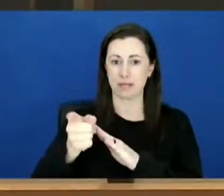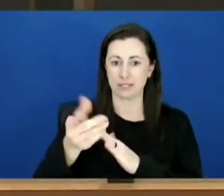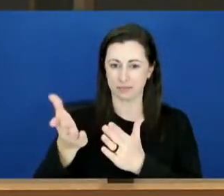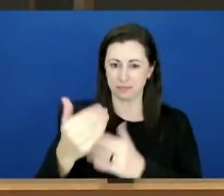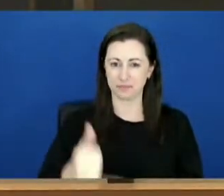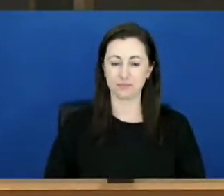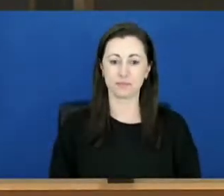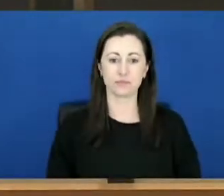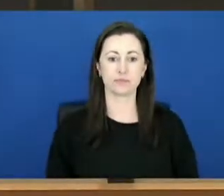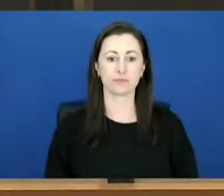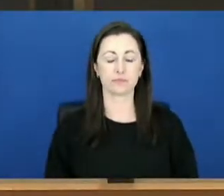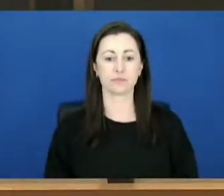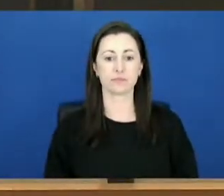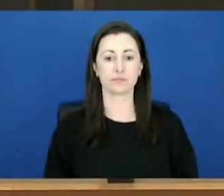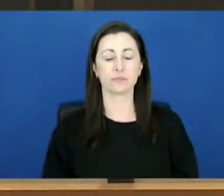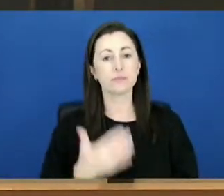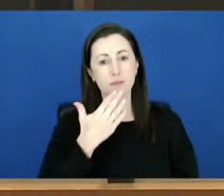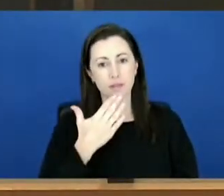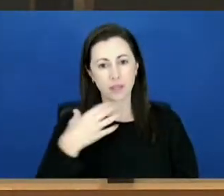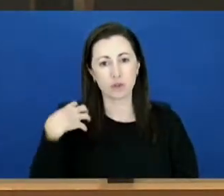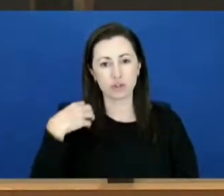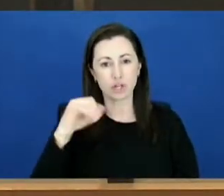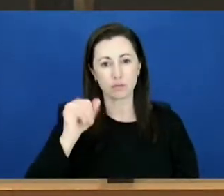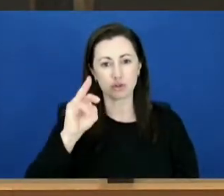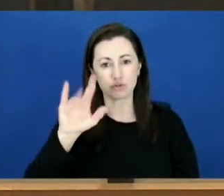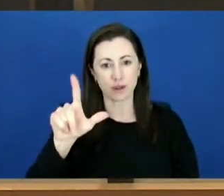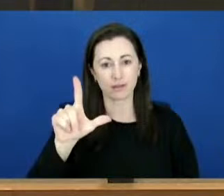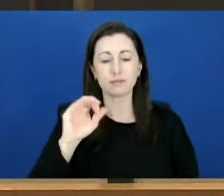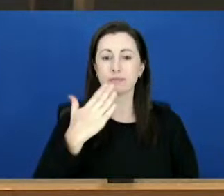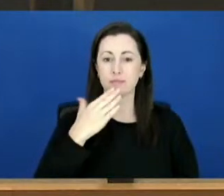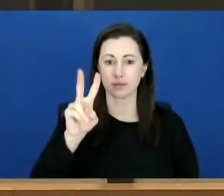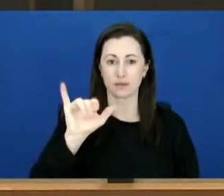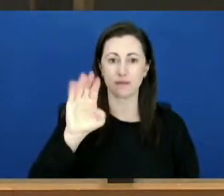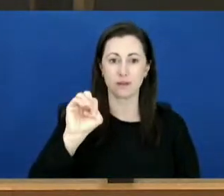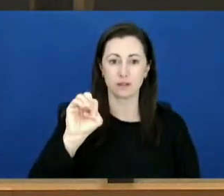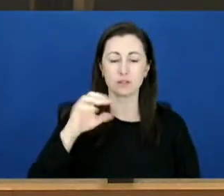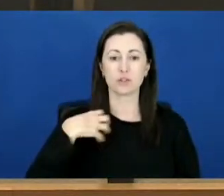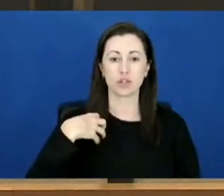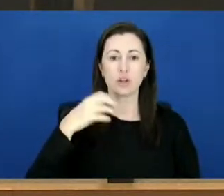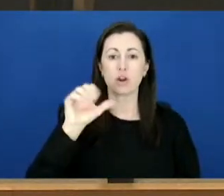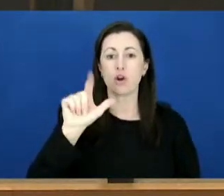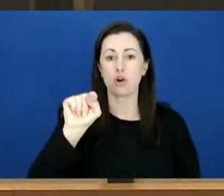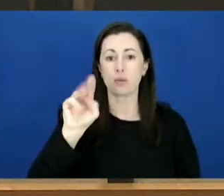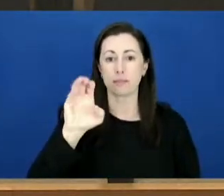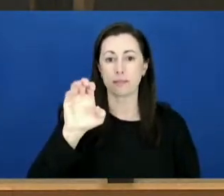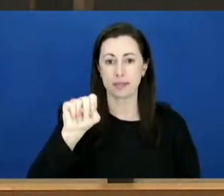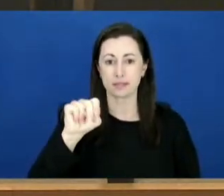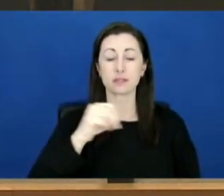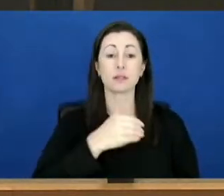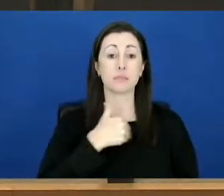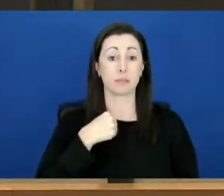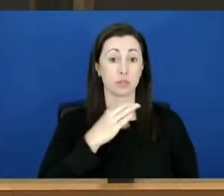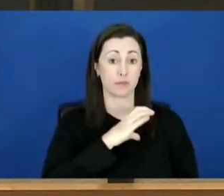HAVE TEN MINUTES -- UP TO TEN MINUTE, SIR. THANK YOU, CHAIRMAN